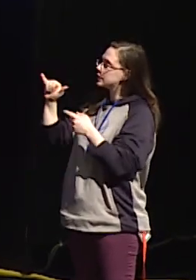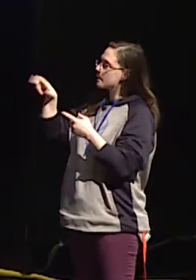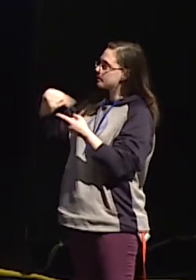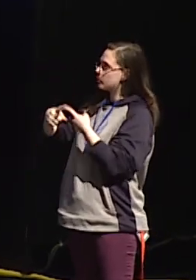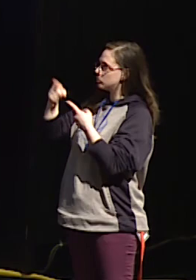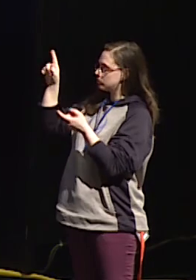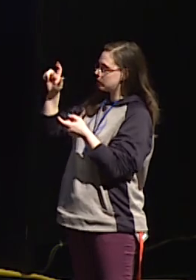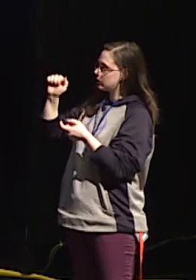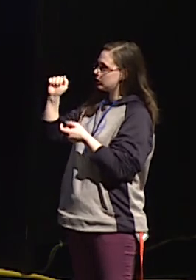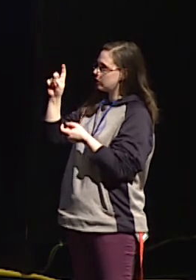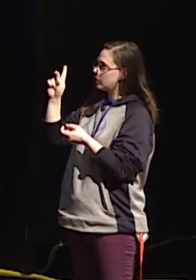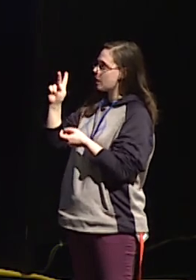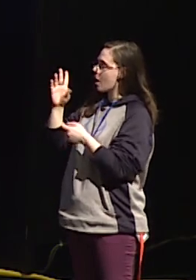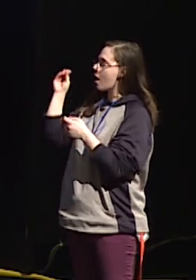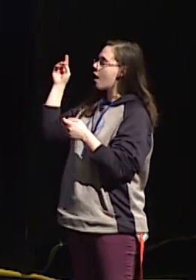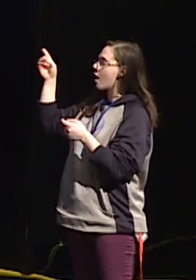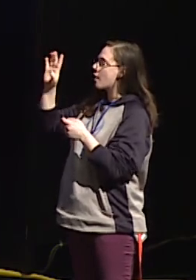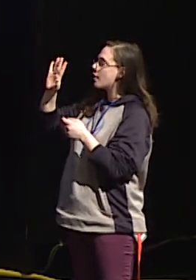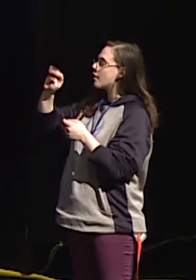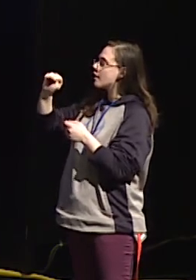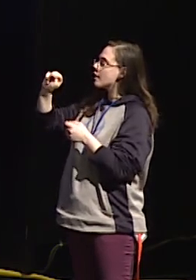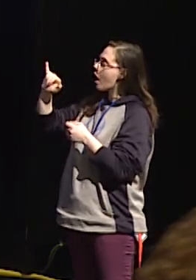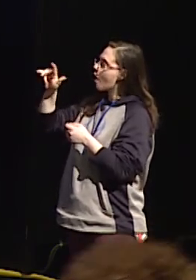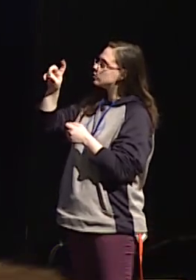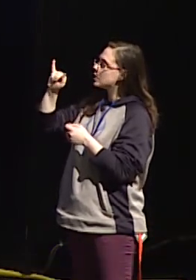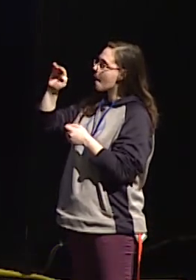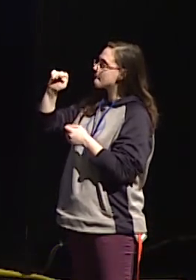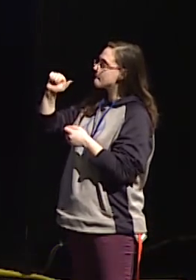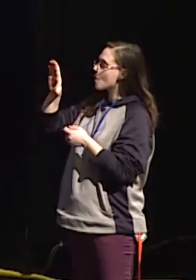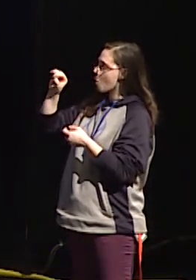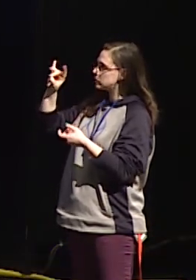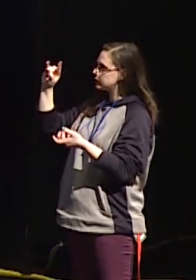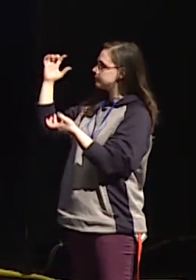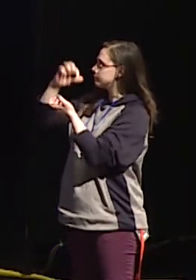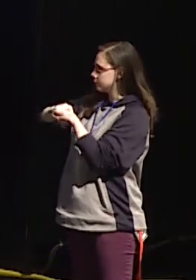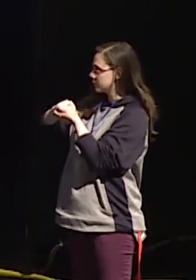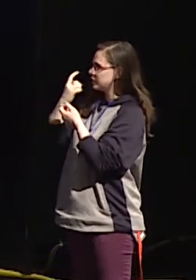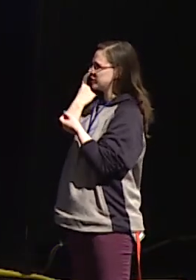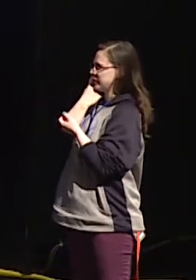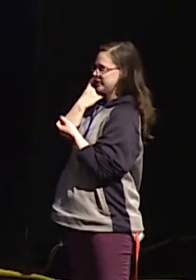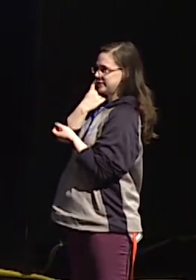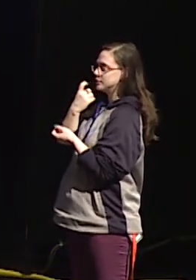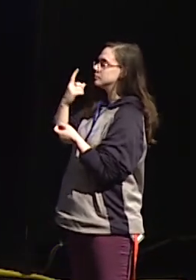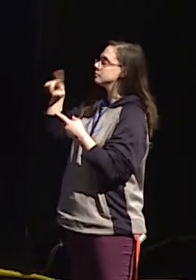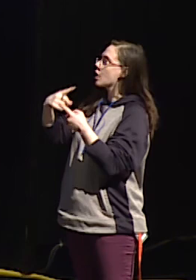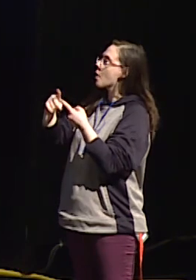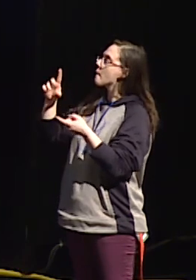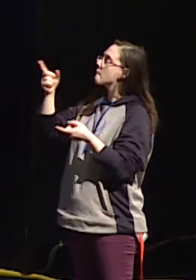In my writing seminar, we actually had an assignment about LEAD-K and the partnership